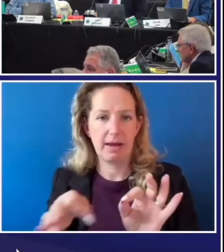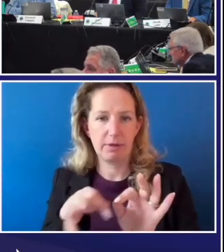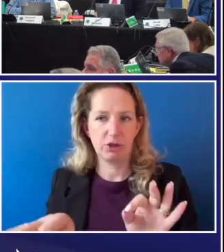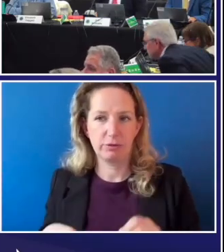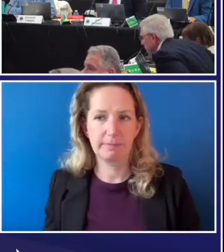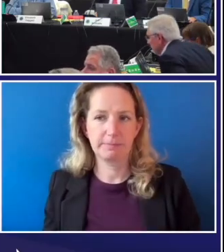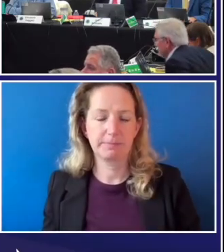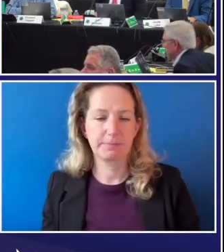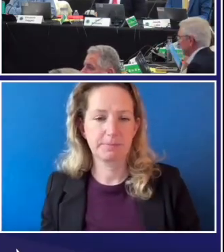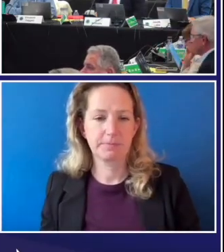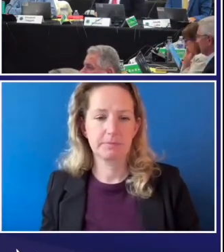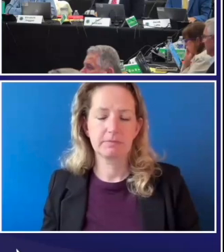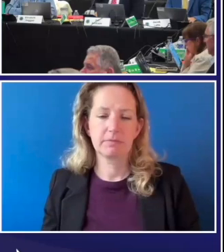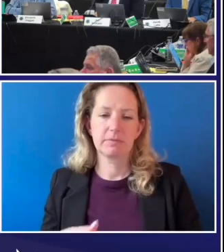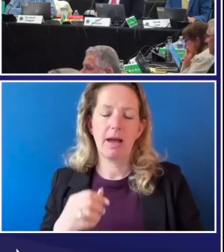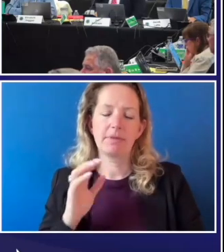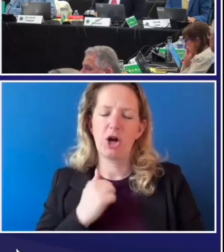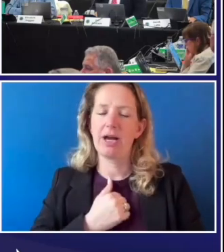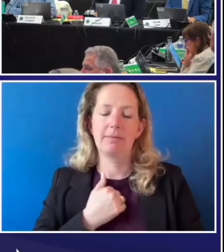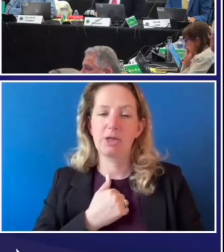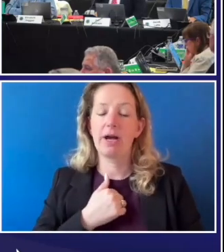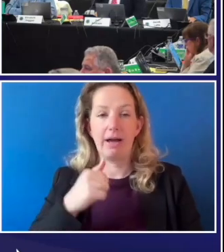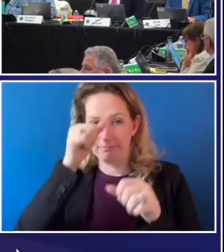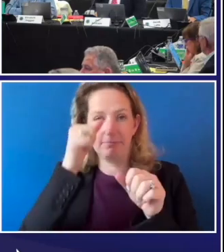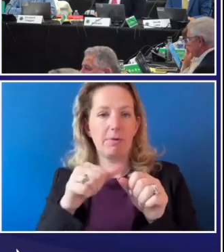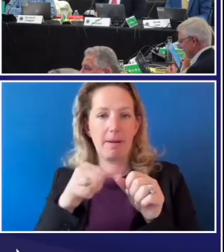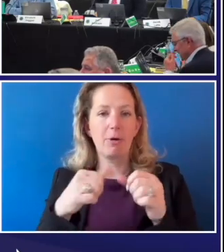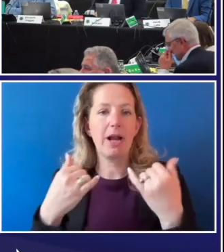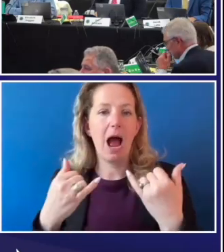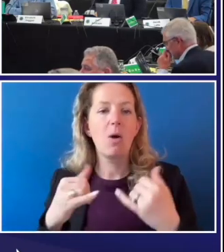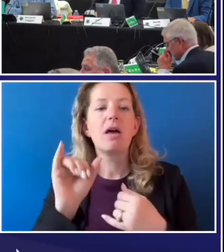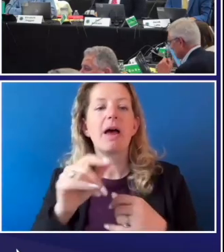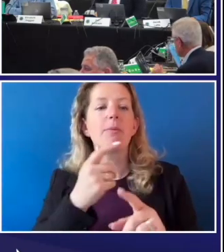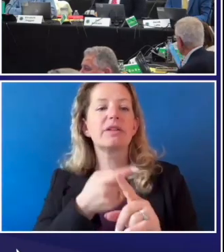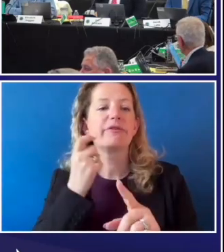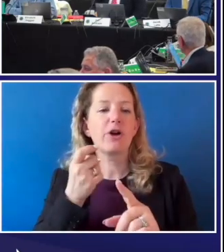Um, I believe what it was. I'm sorry, I'm not remembering it. It was exactly from the enforced so in 60216.